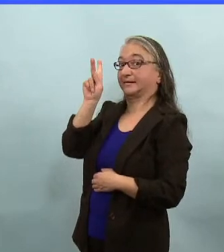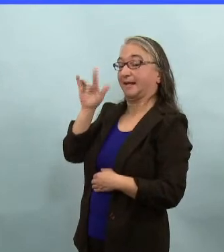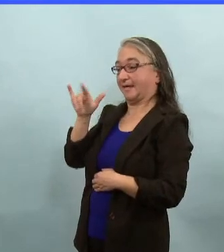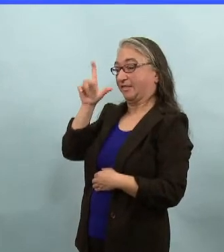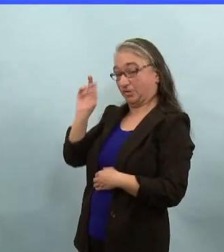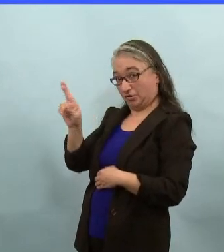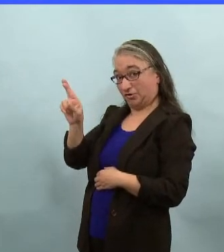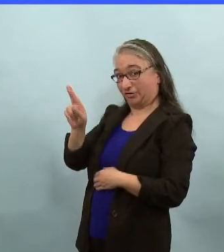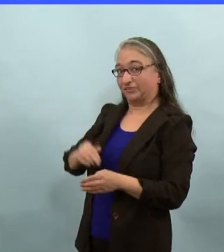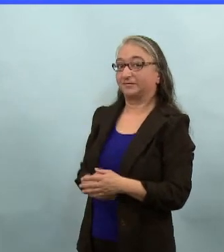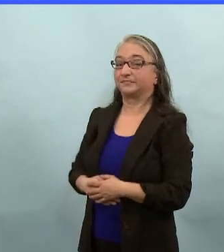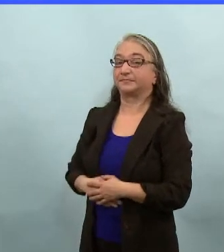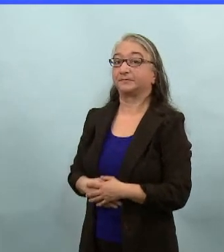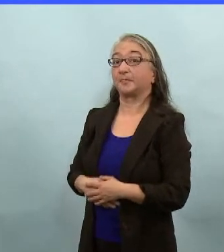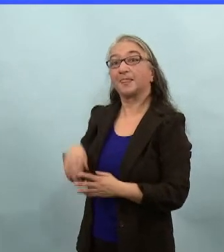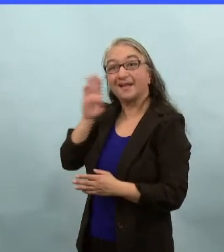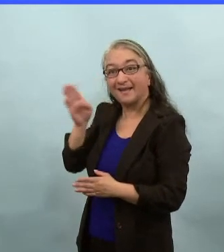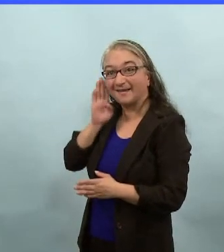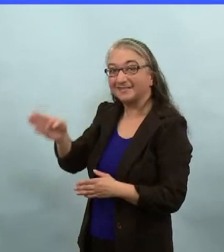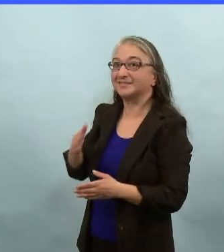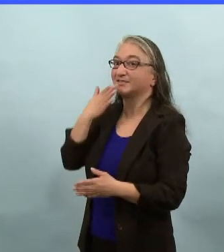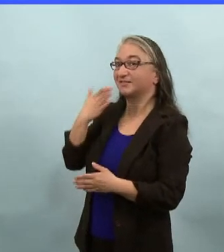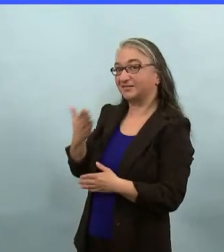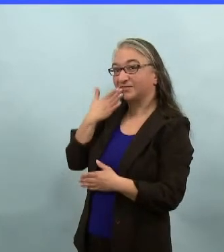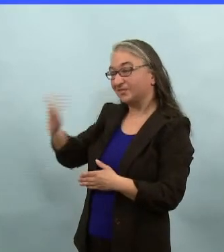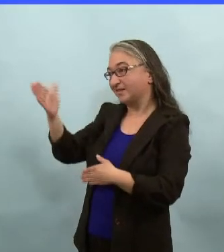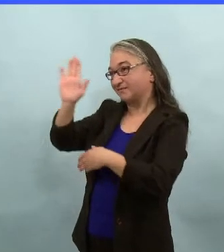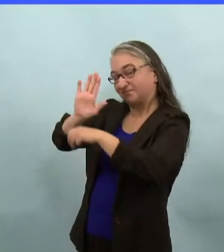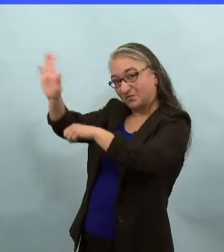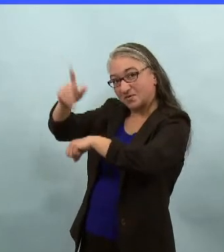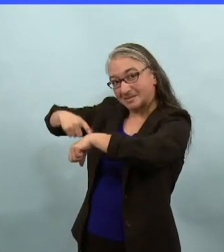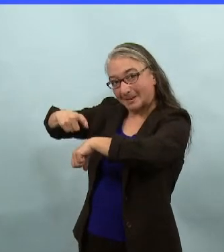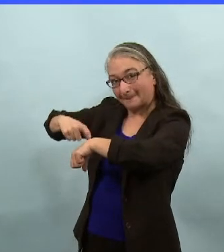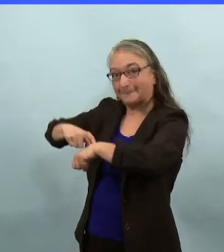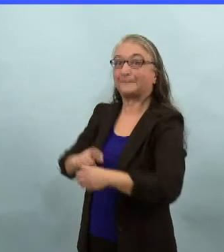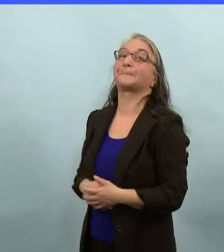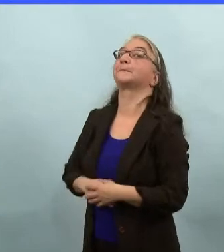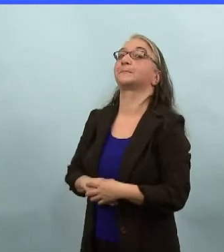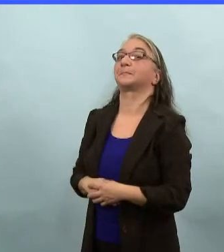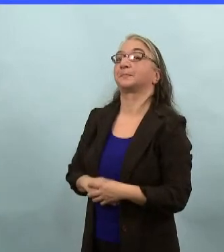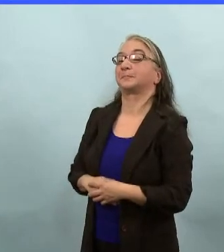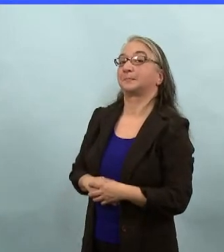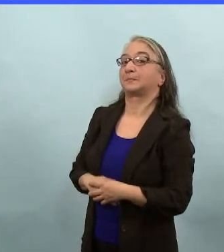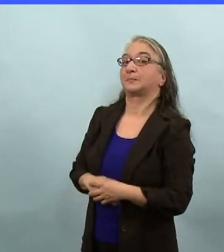hi there uh thanks for the time this afternoon so i think some people will hear this news conference